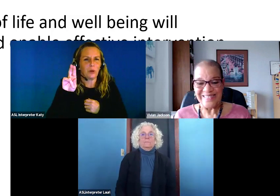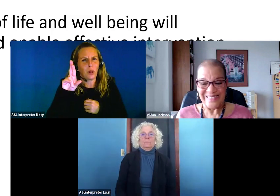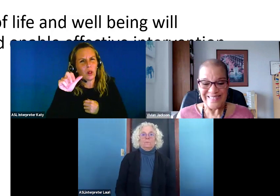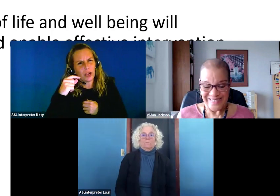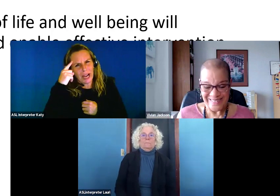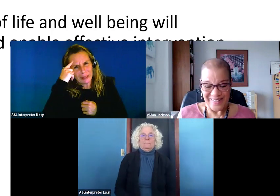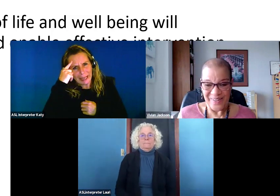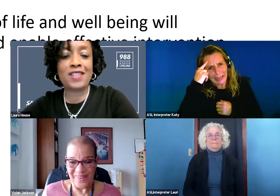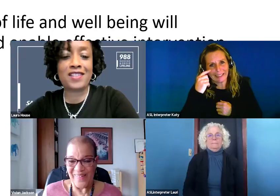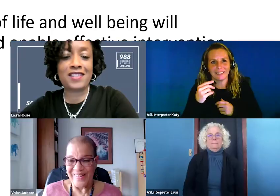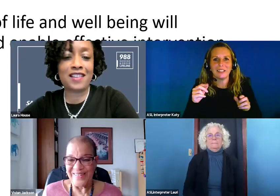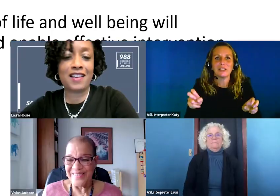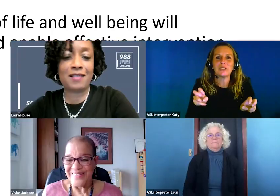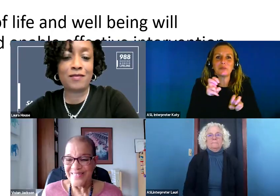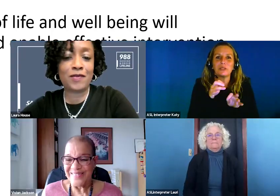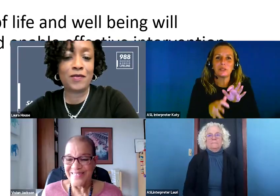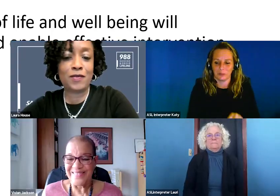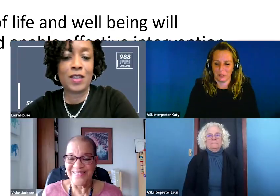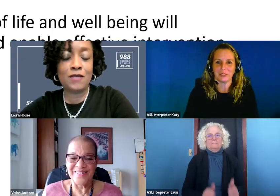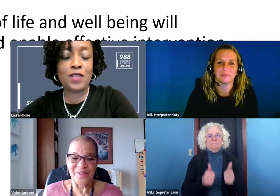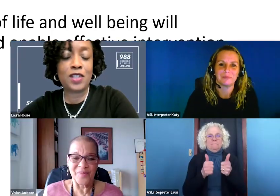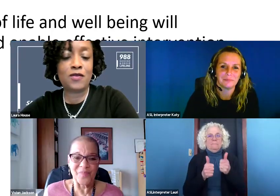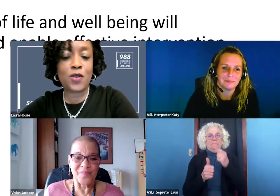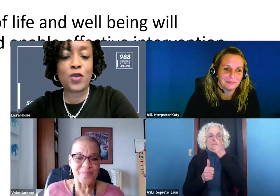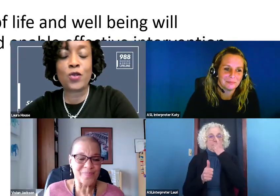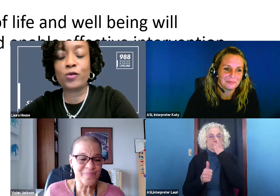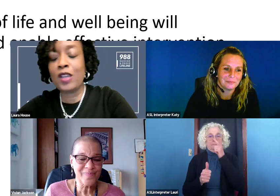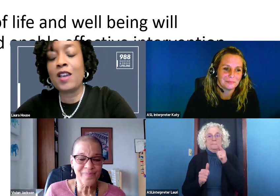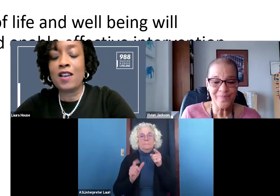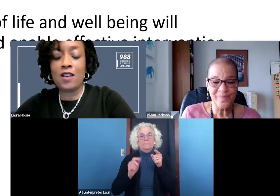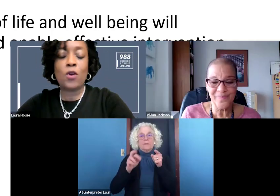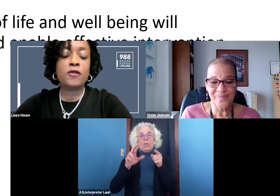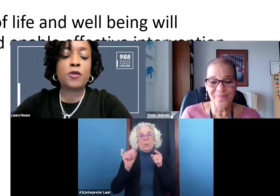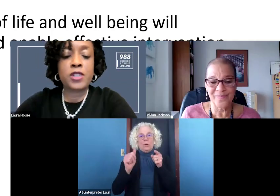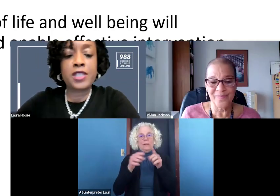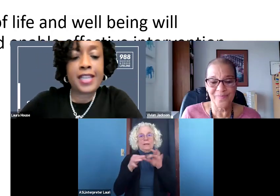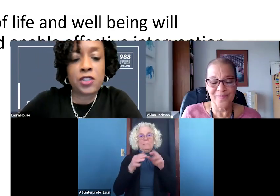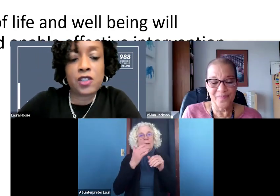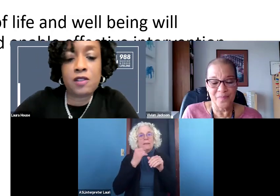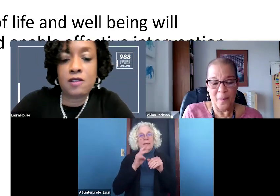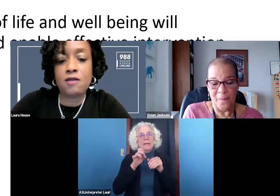Thanks so much, Vivian, for your wonderful presentation.